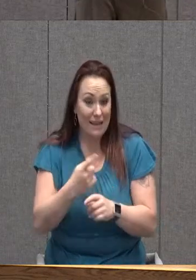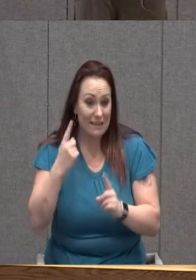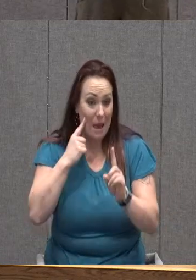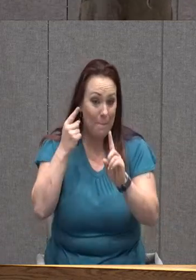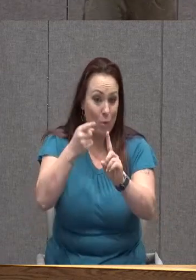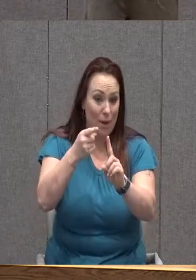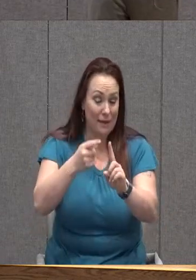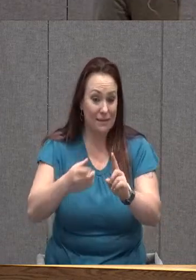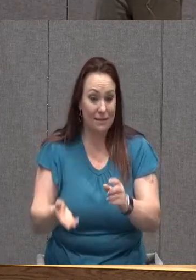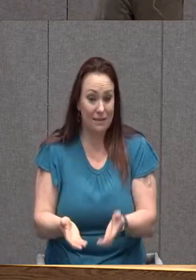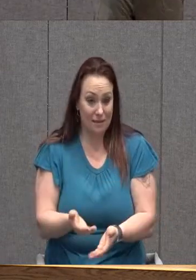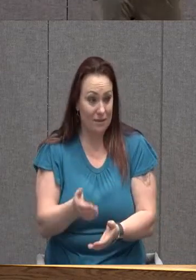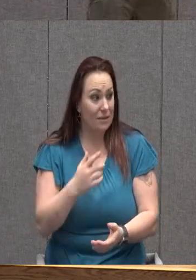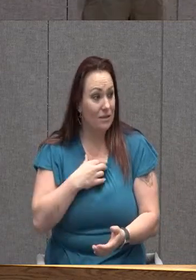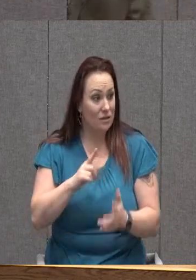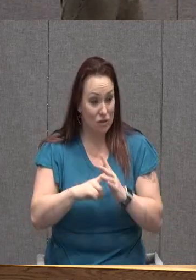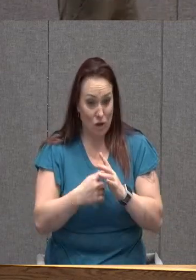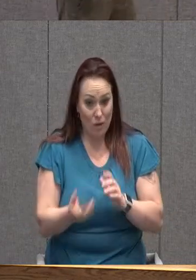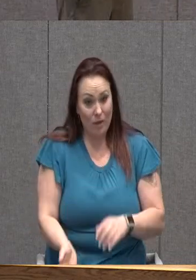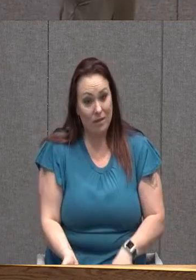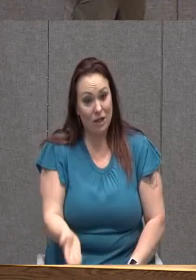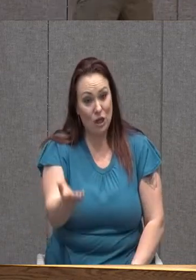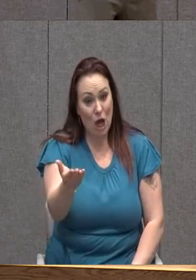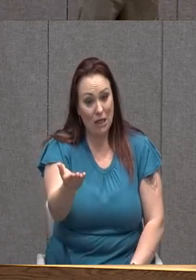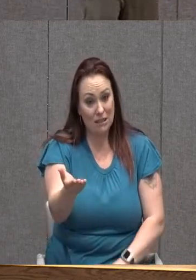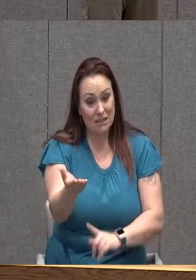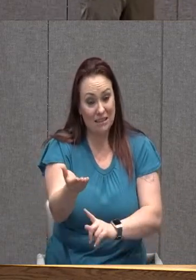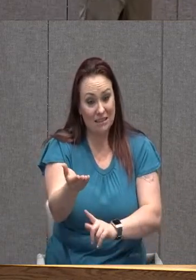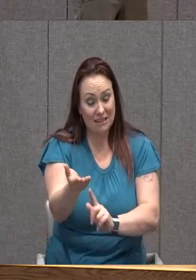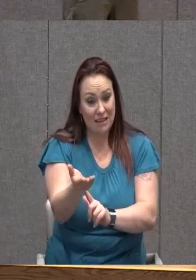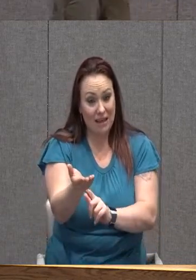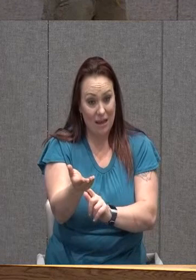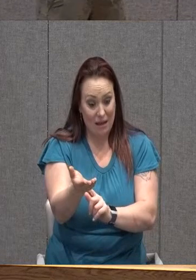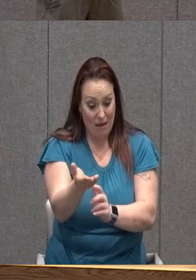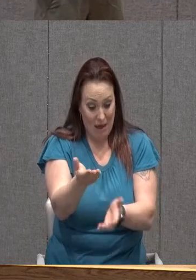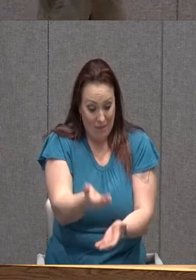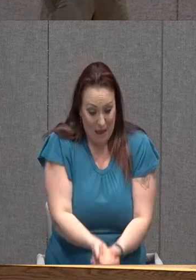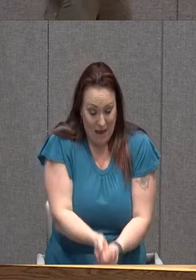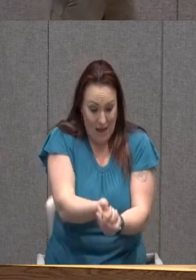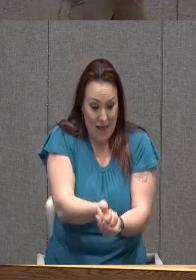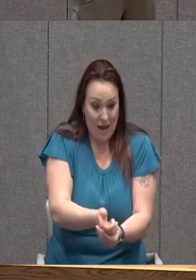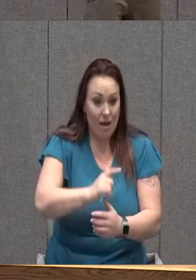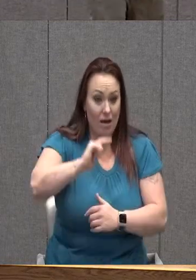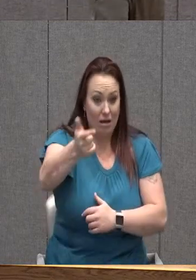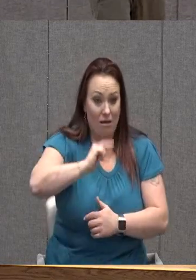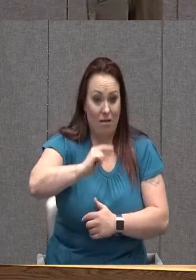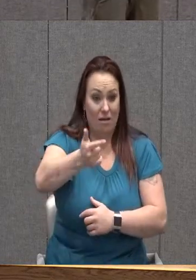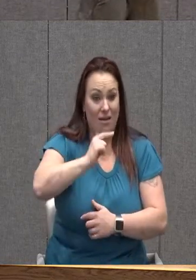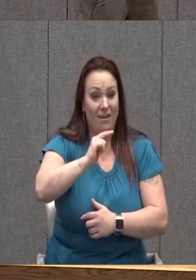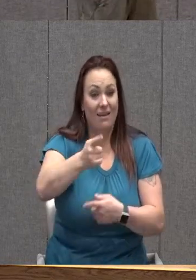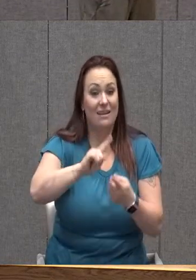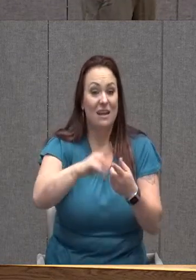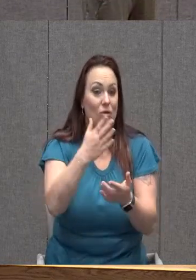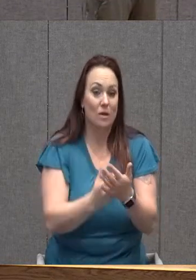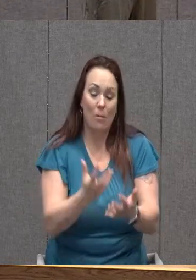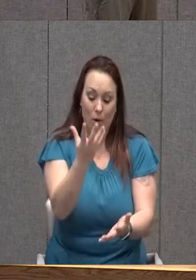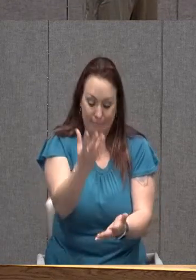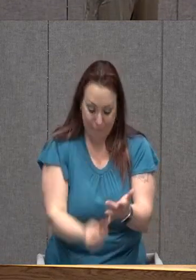where you would start with a toss, and then you would hit it back and forth, until somebody misses.